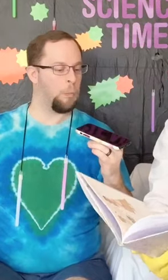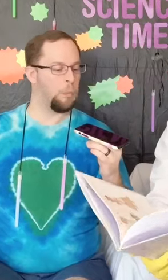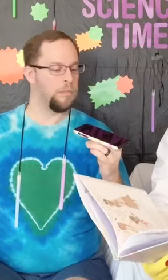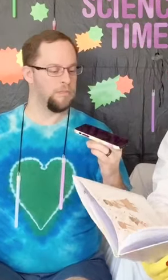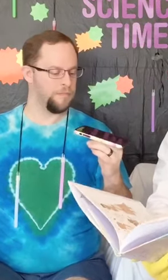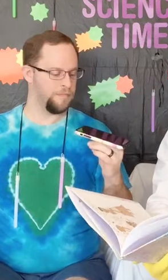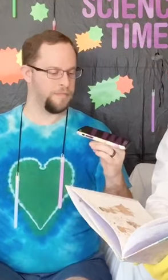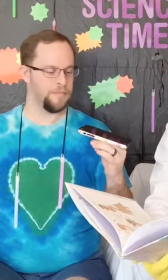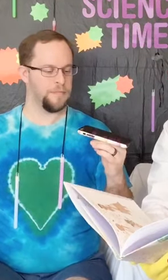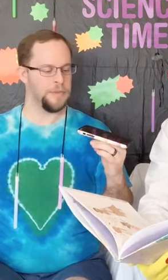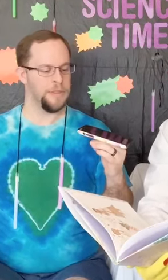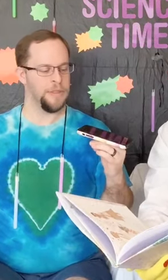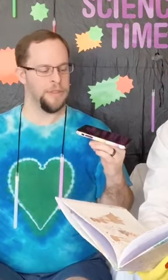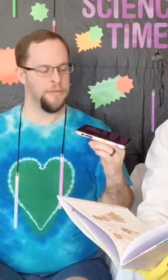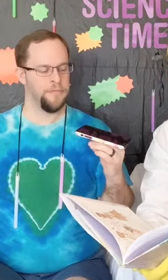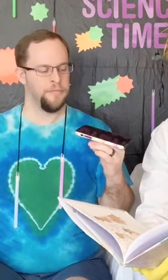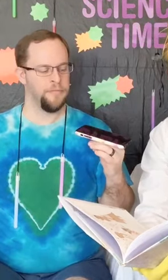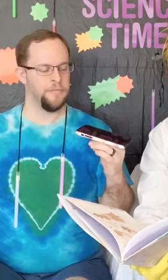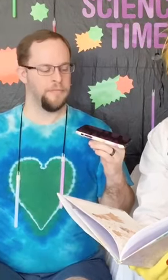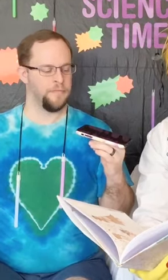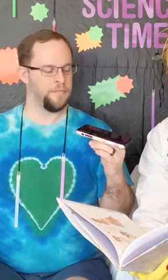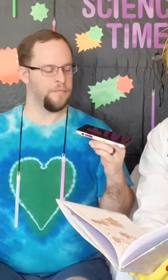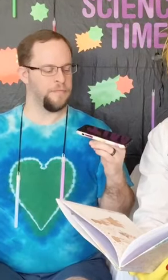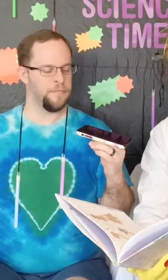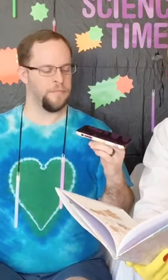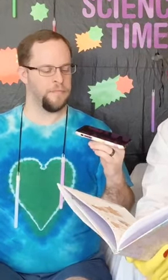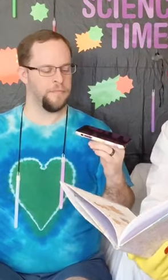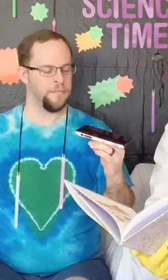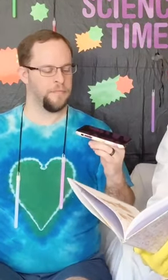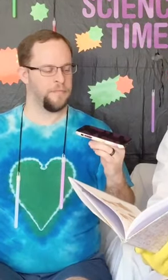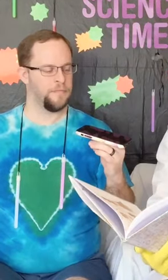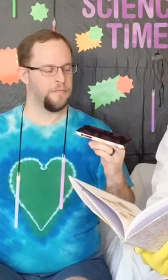Her parents calmed down and they came back to talk.